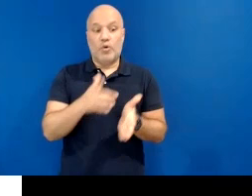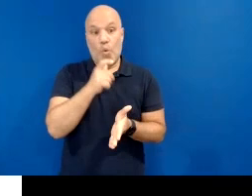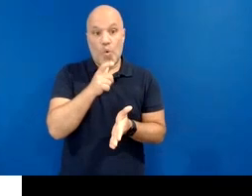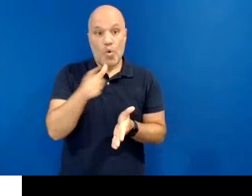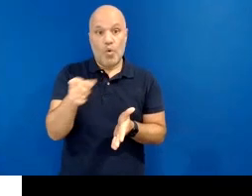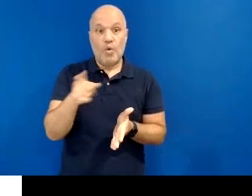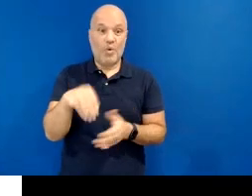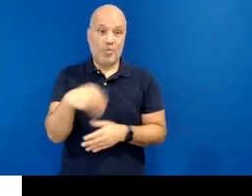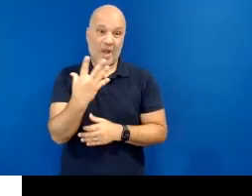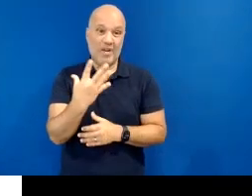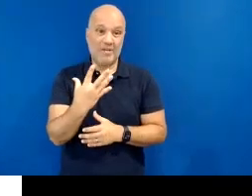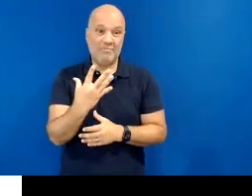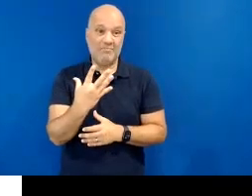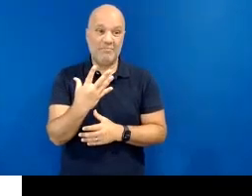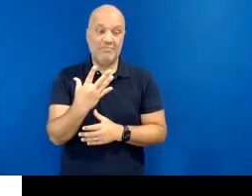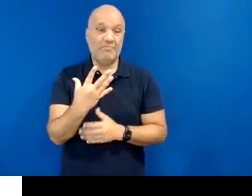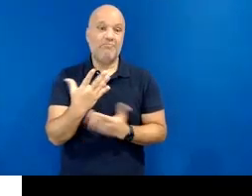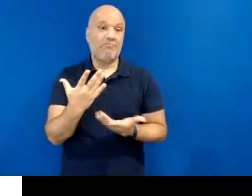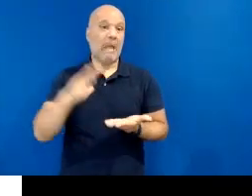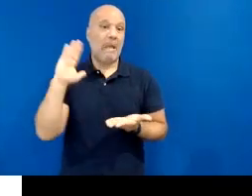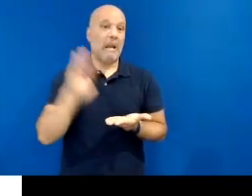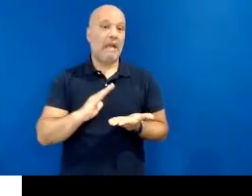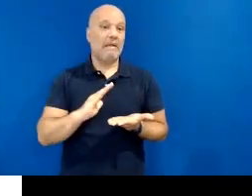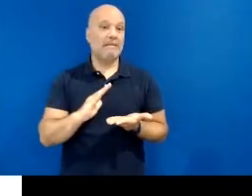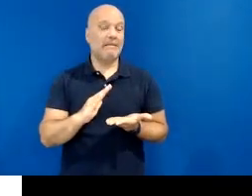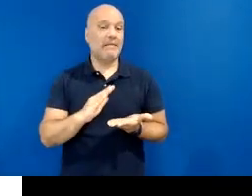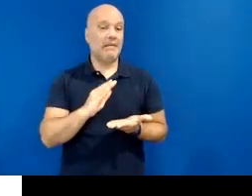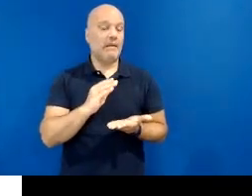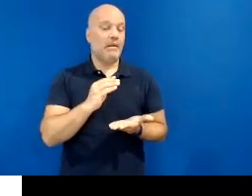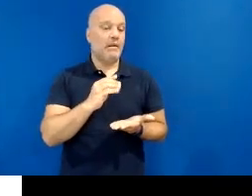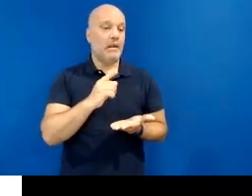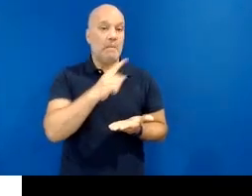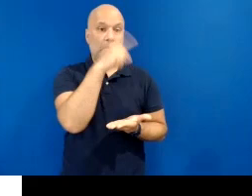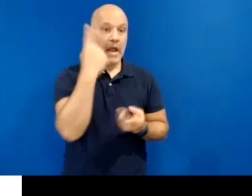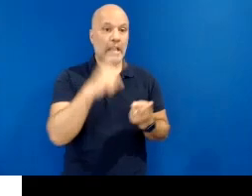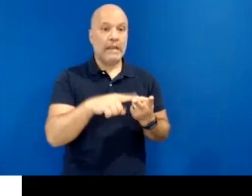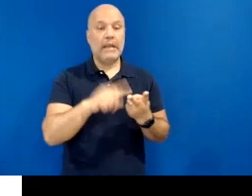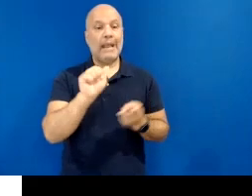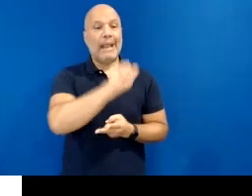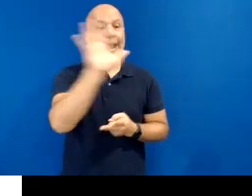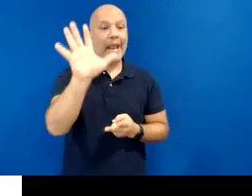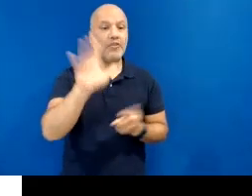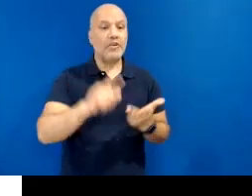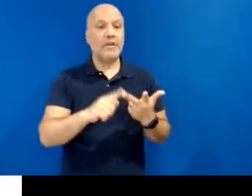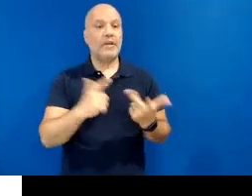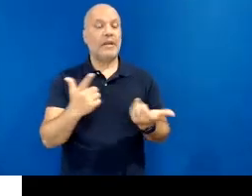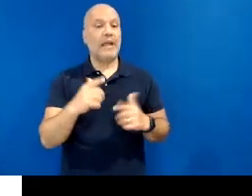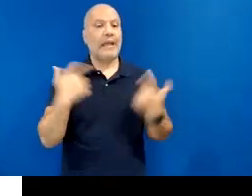were white with less representation from black, Asian and Latino communities. And it is what it is, right?